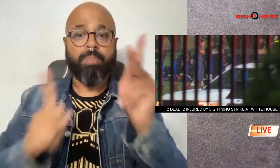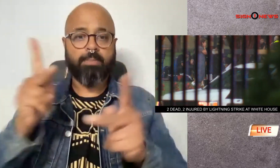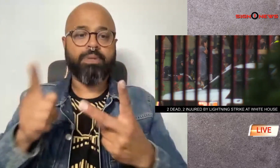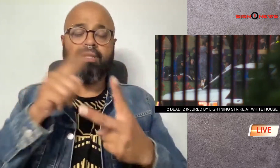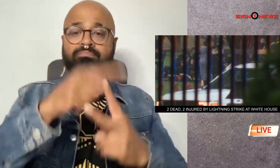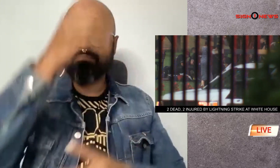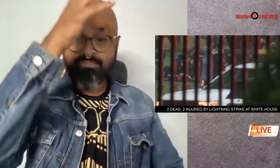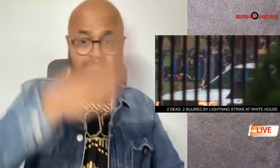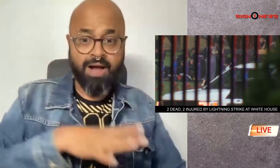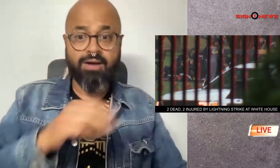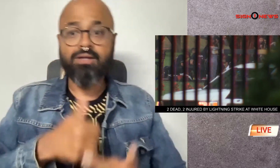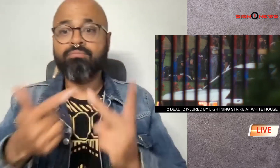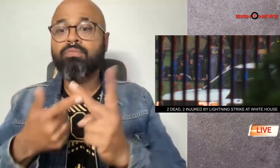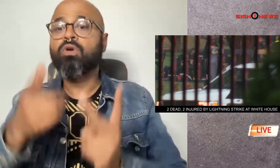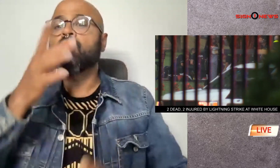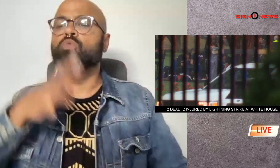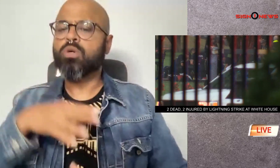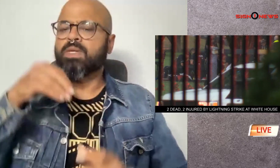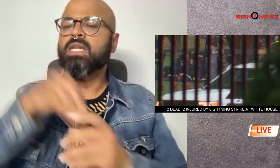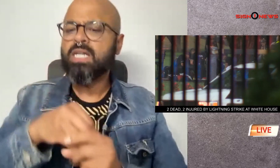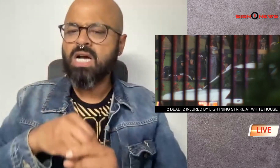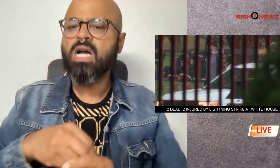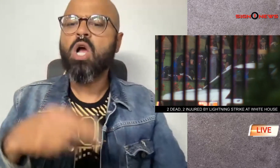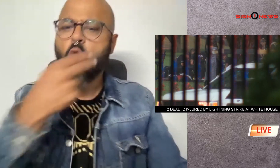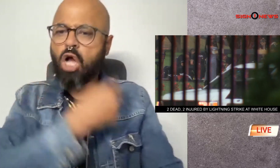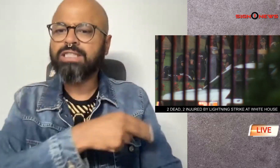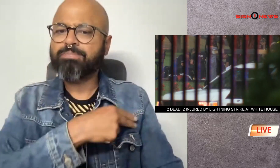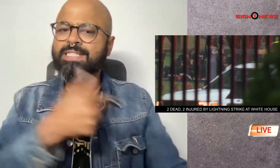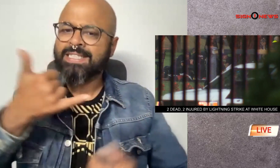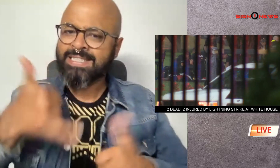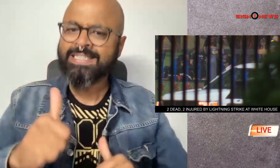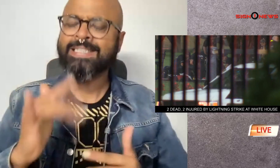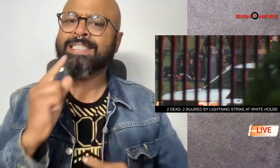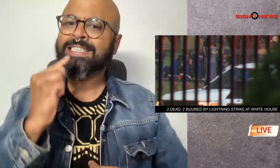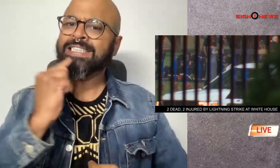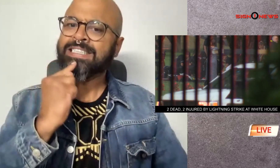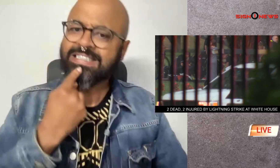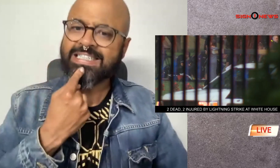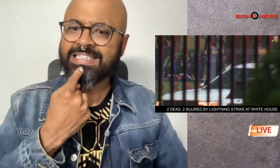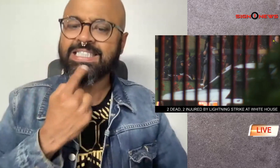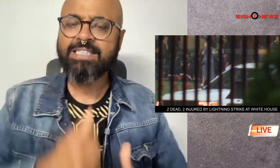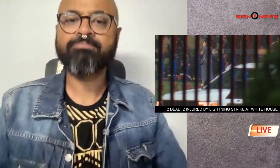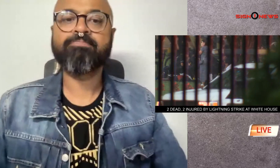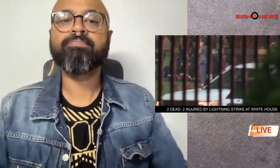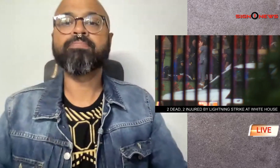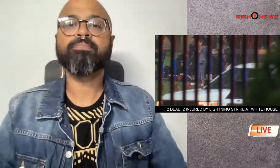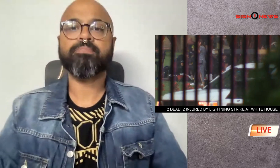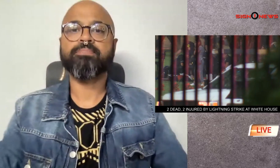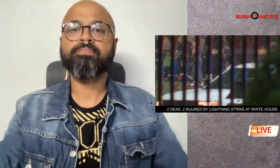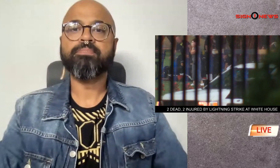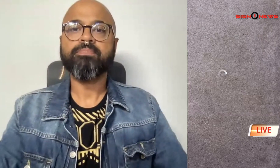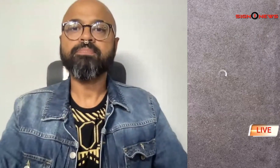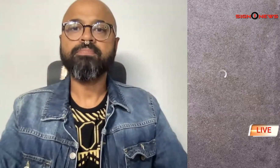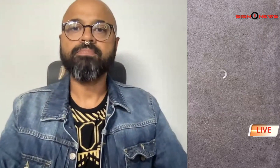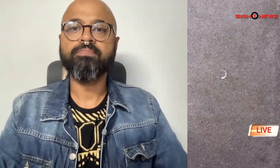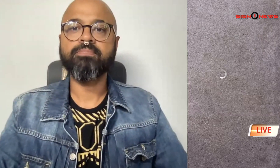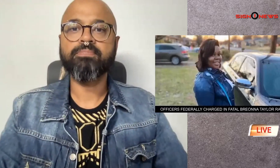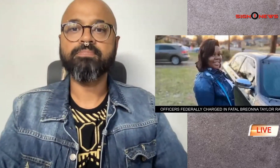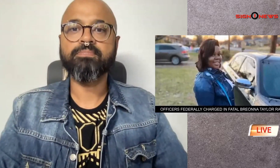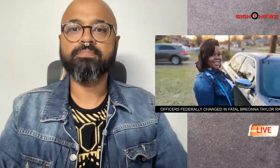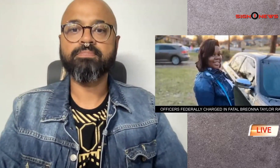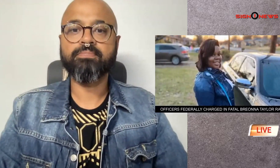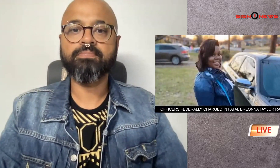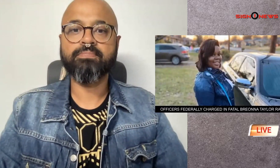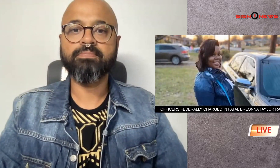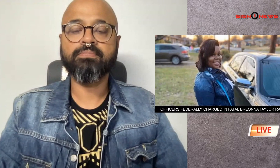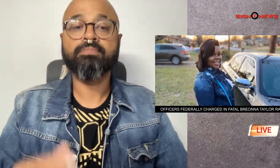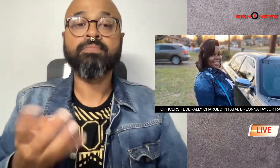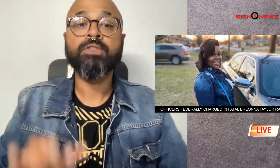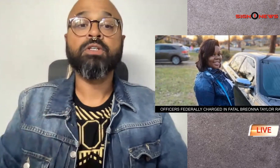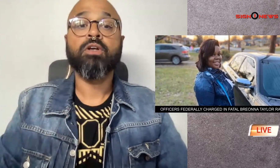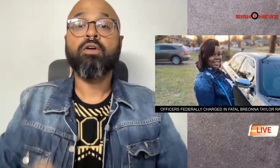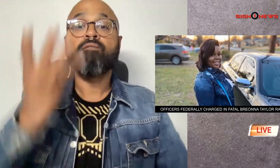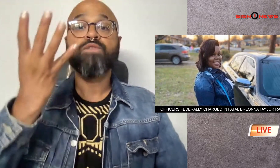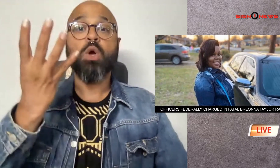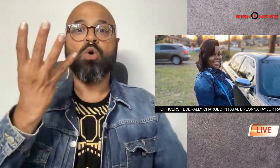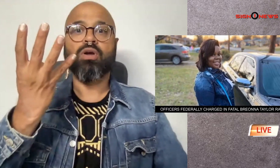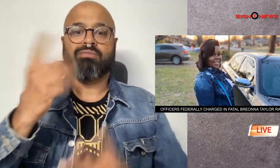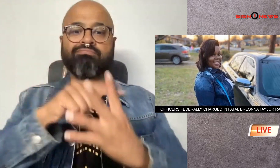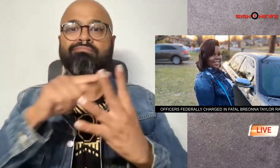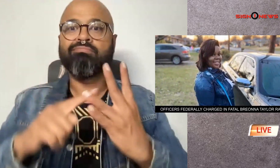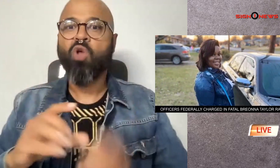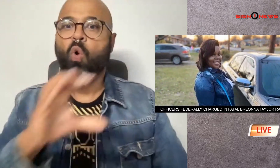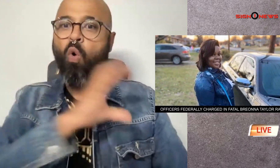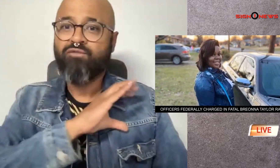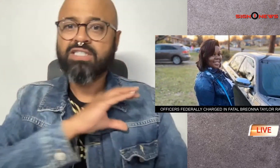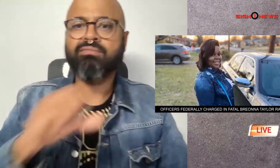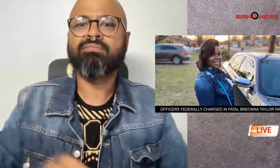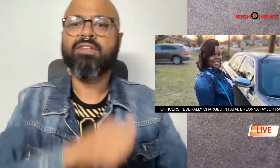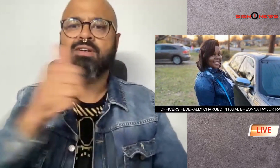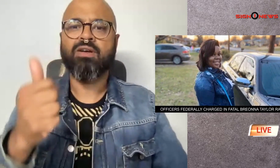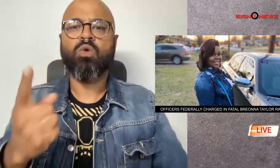the other two people a man and woman are in the hospital listed in critical condition